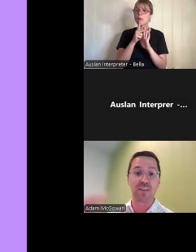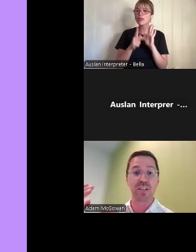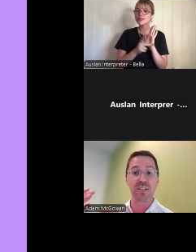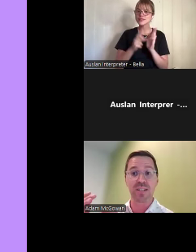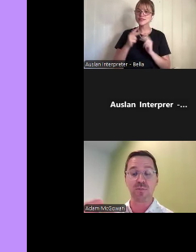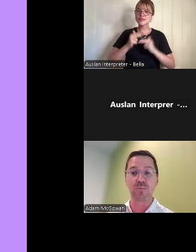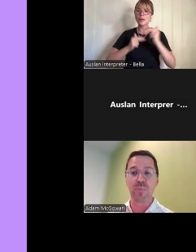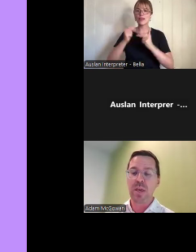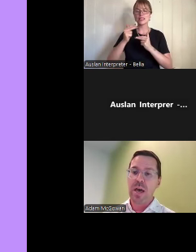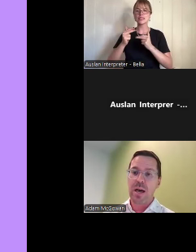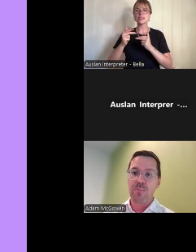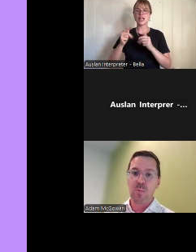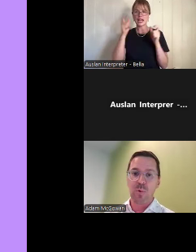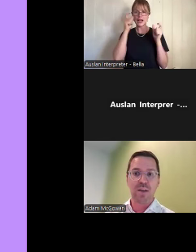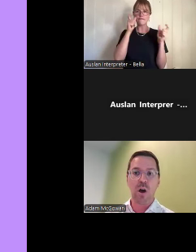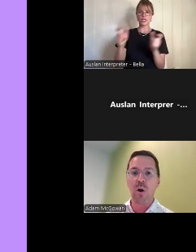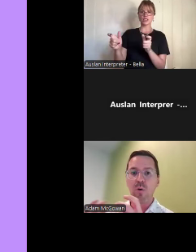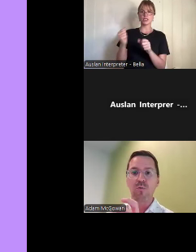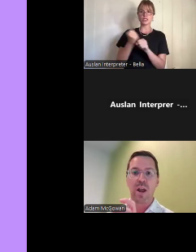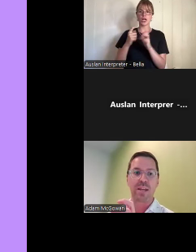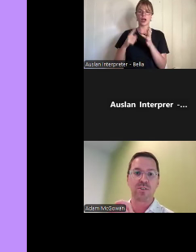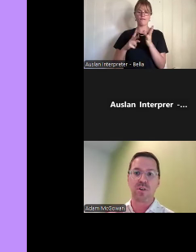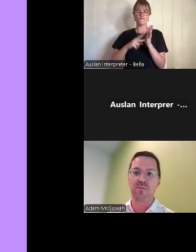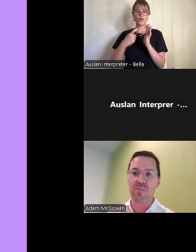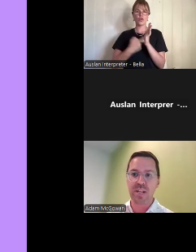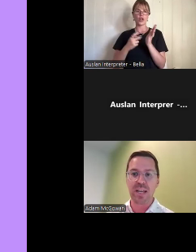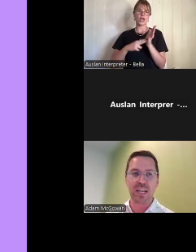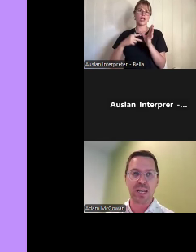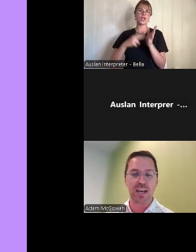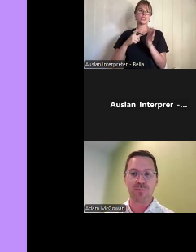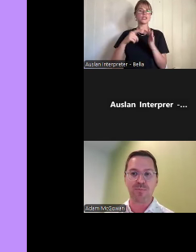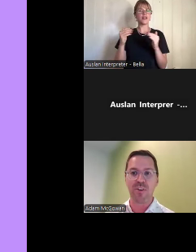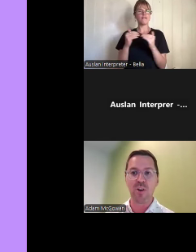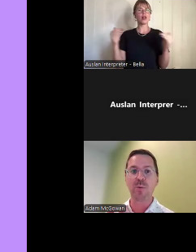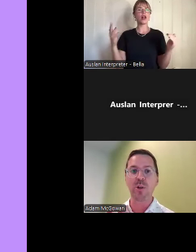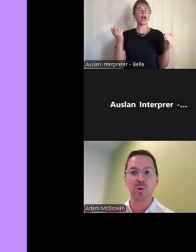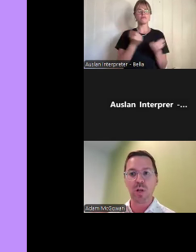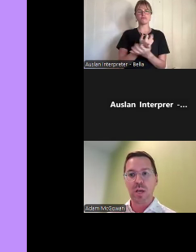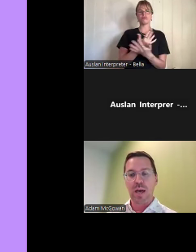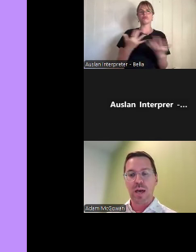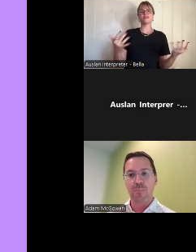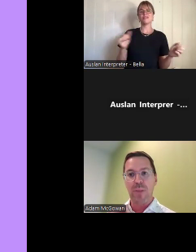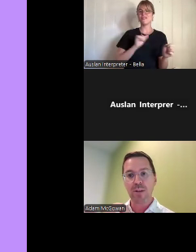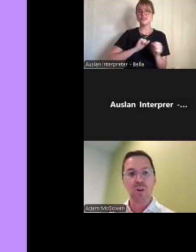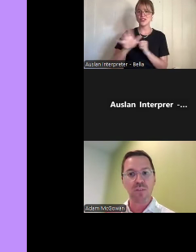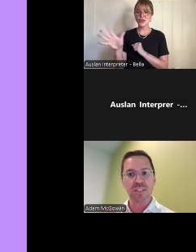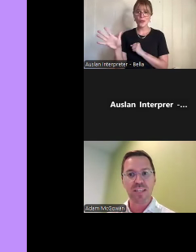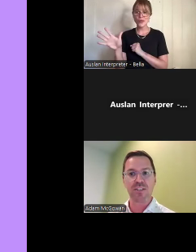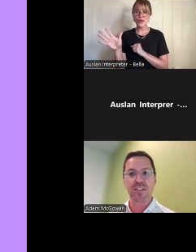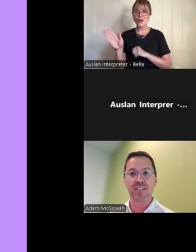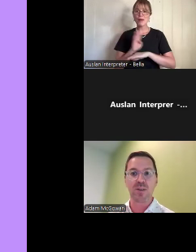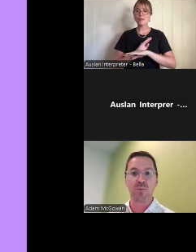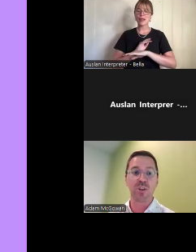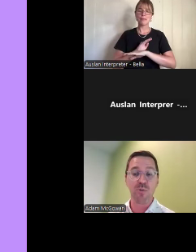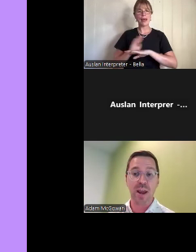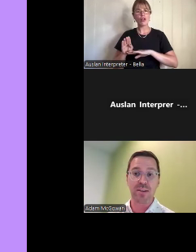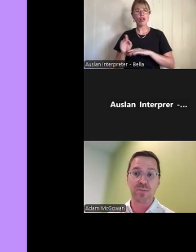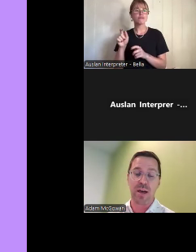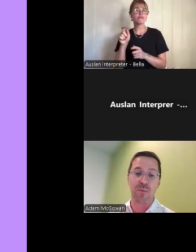governance level. We have a whole range of really phenomenal panel conversations that were curated